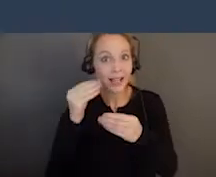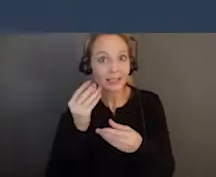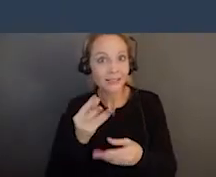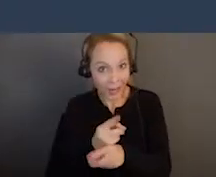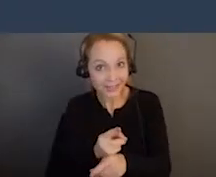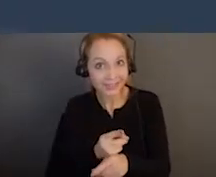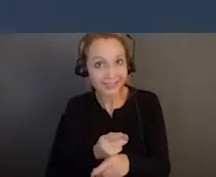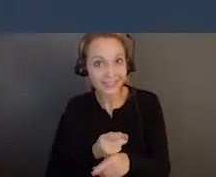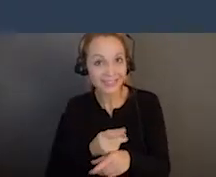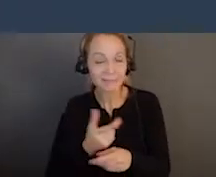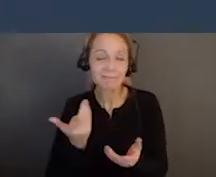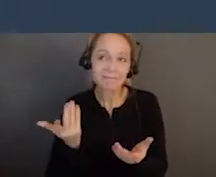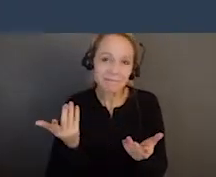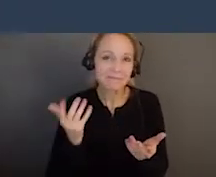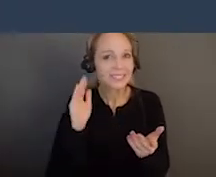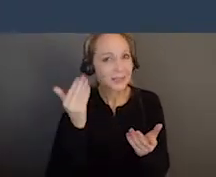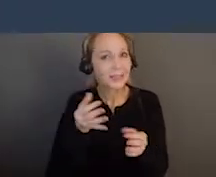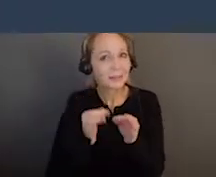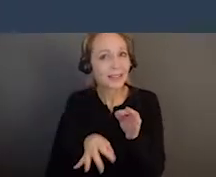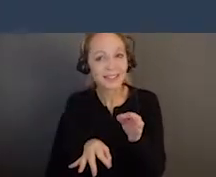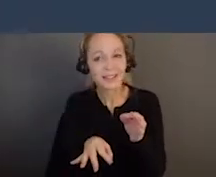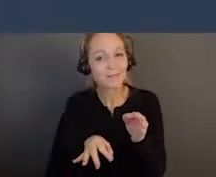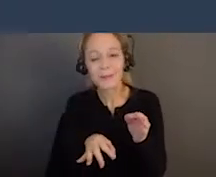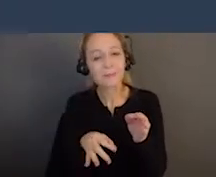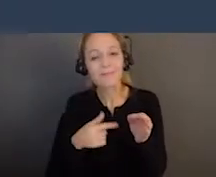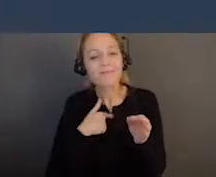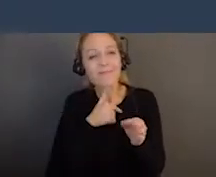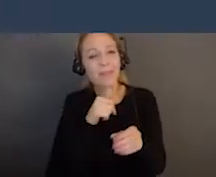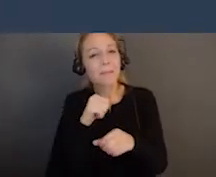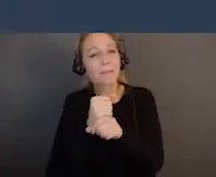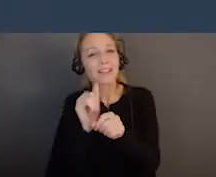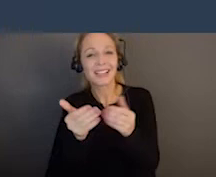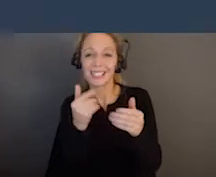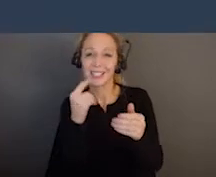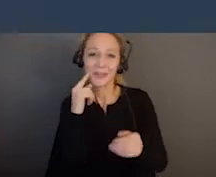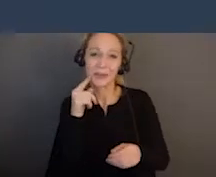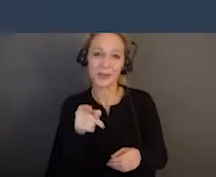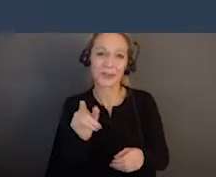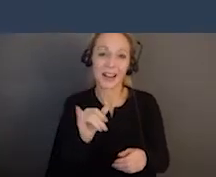WELL, IT SOUNDS SIMPLE, BUT WE'RE NOT MAKING IT AS EASY FOR YOU AS WE'D LIKE.